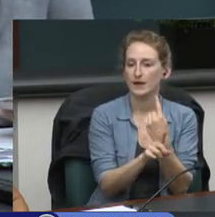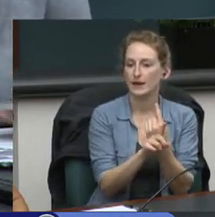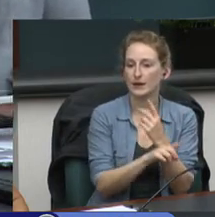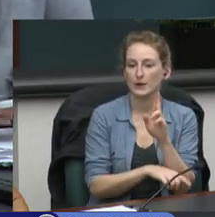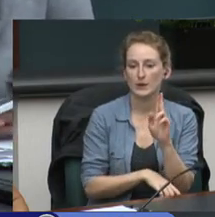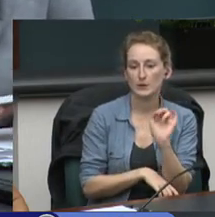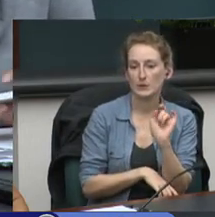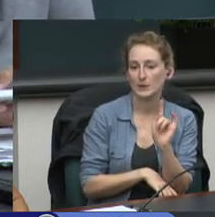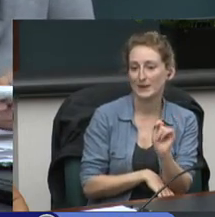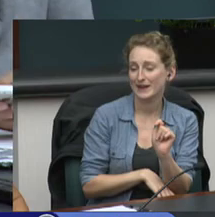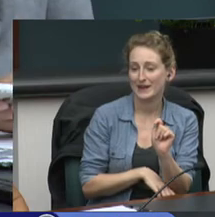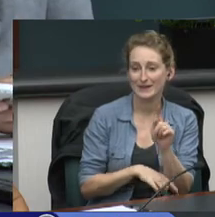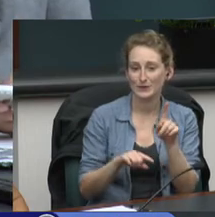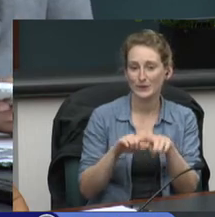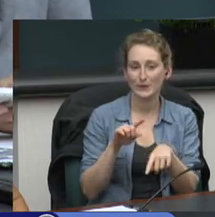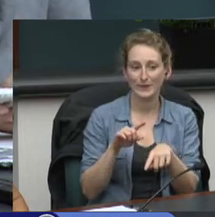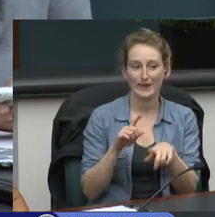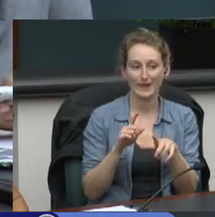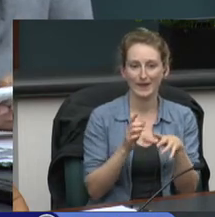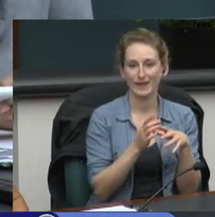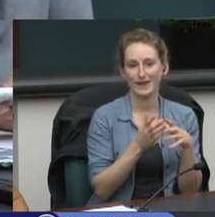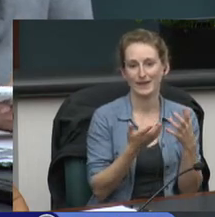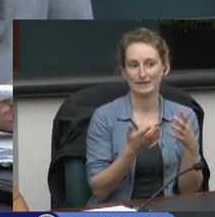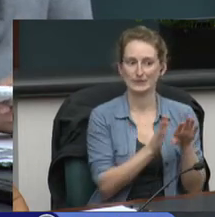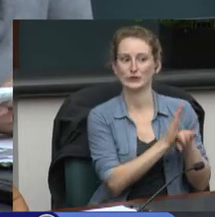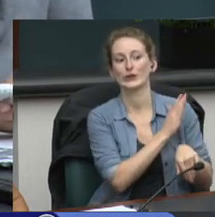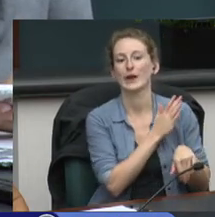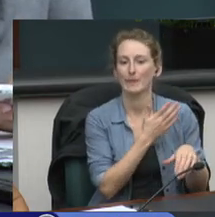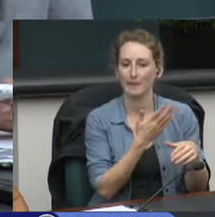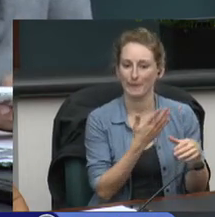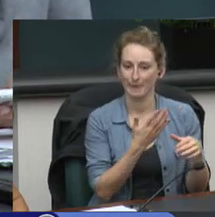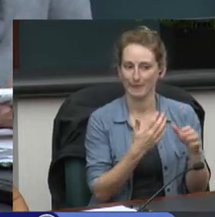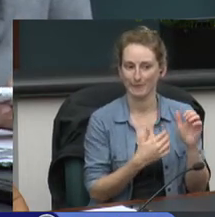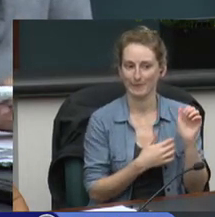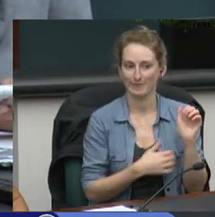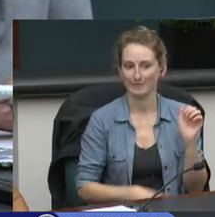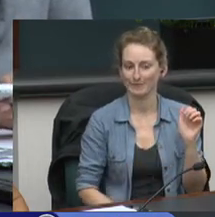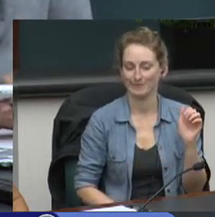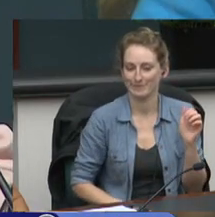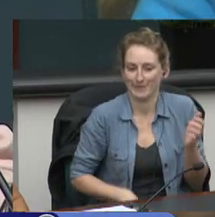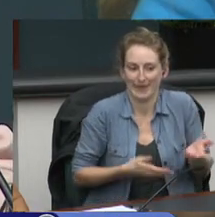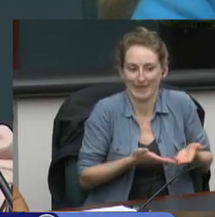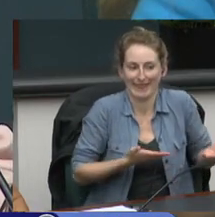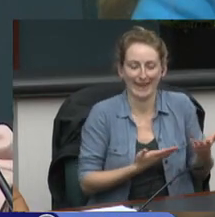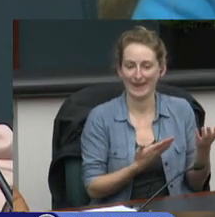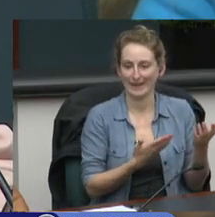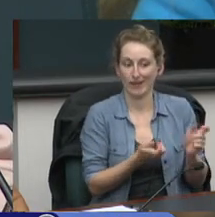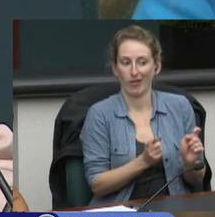the same they can't be of a lesser quality okay and then while I still have a little bit of time in answer to the